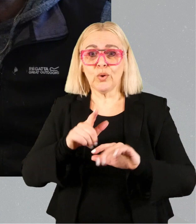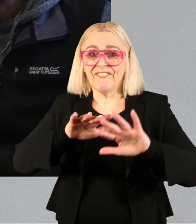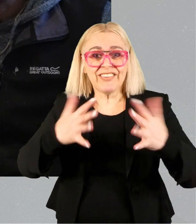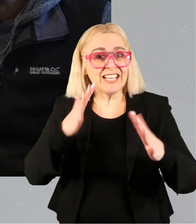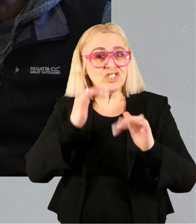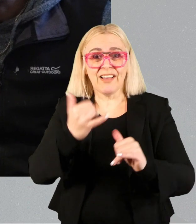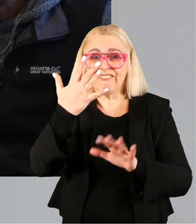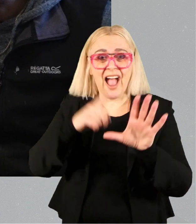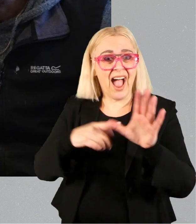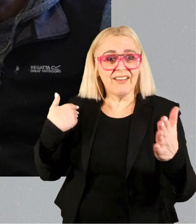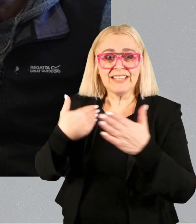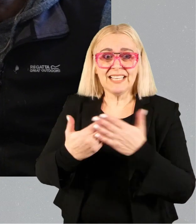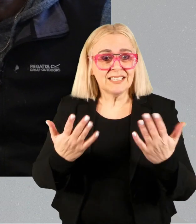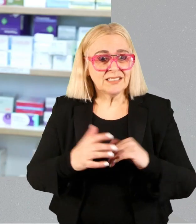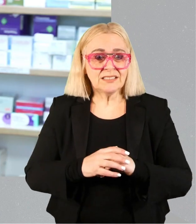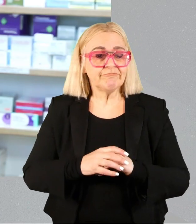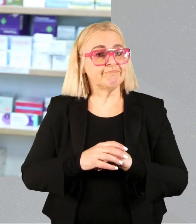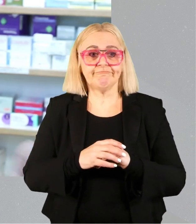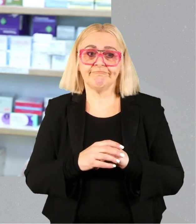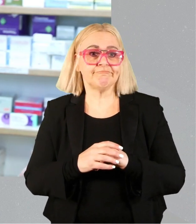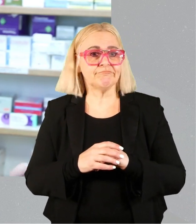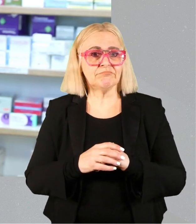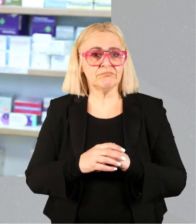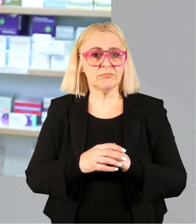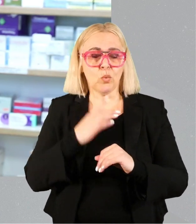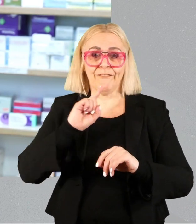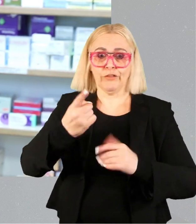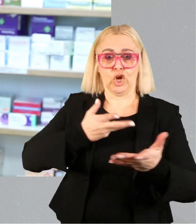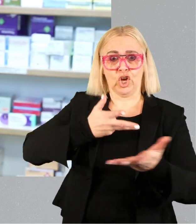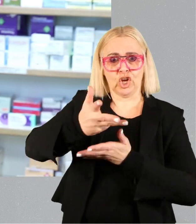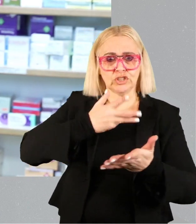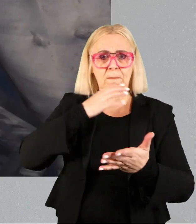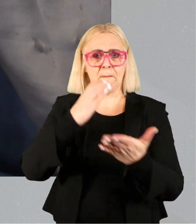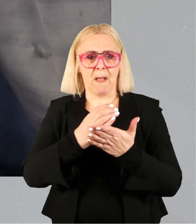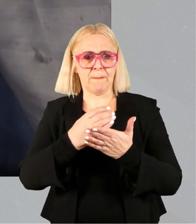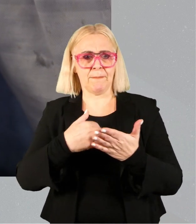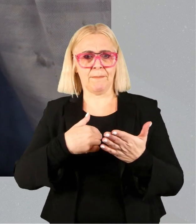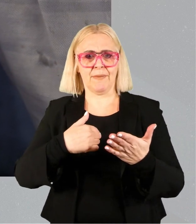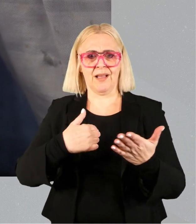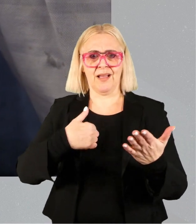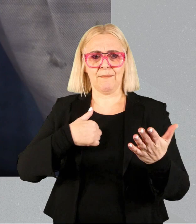When we had that initial conversation about why we needed to go into the pub, there was a sense of,